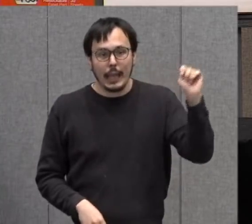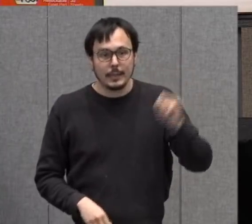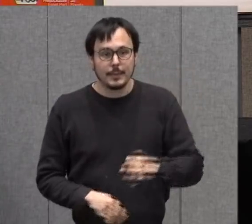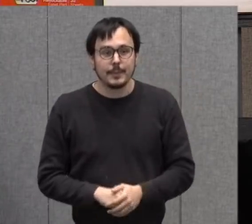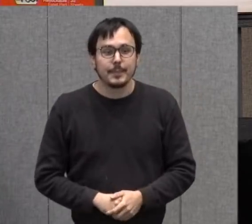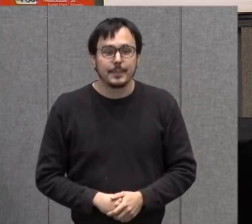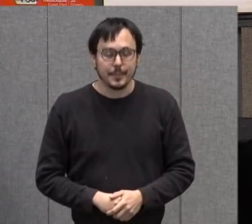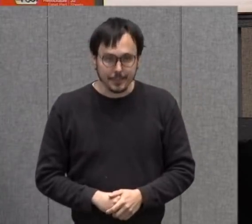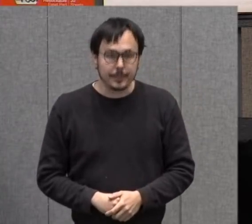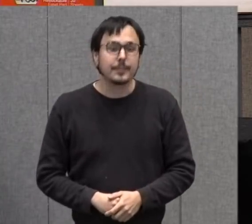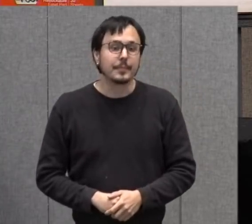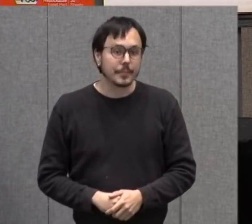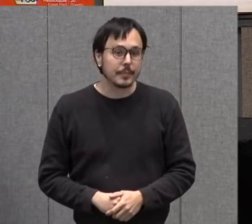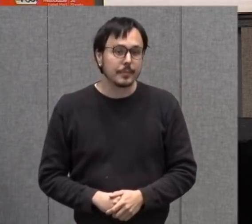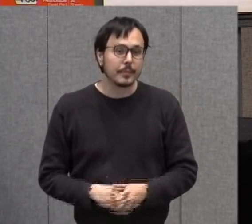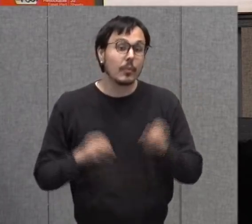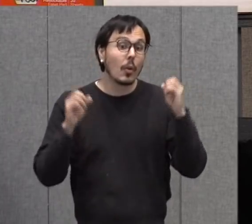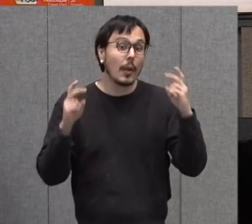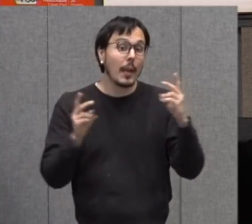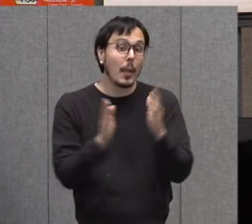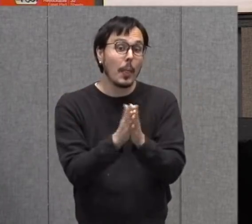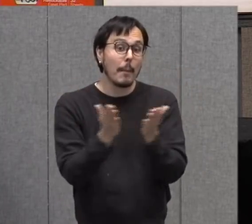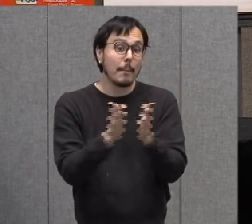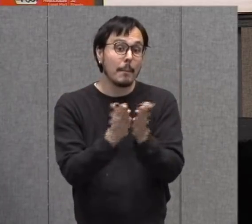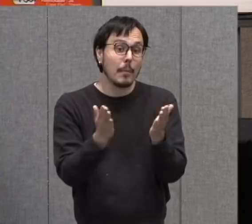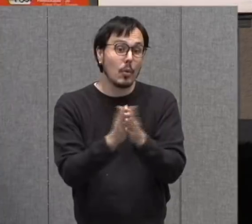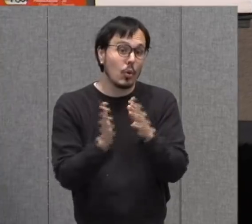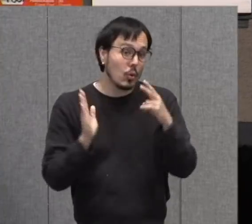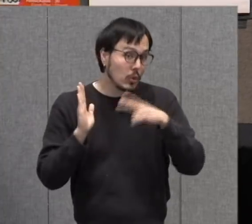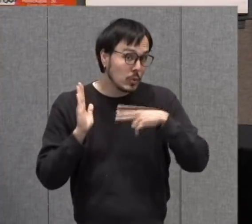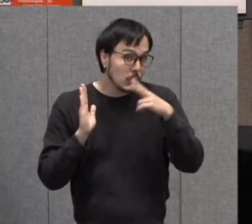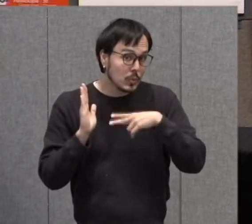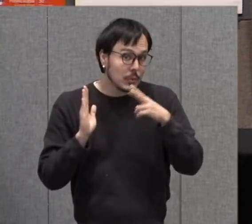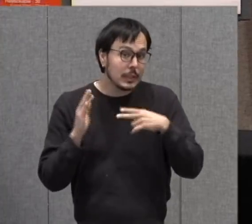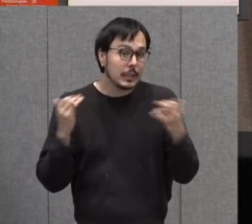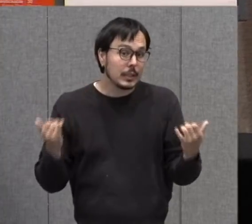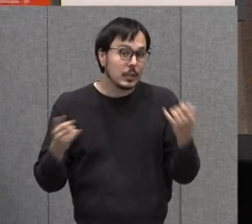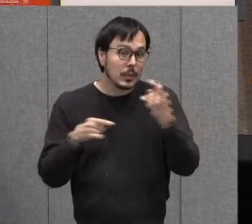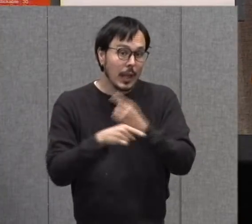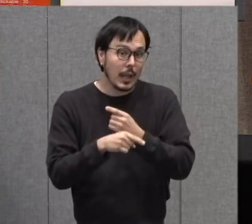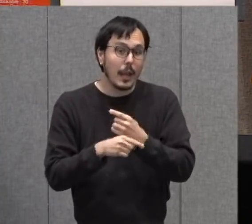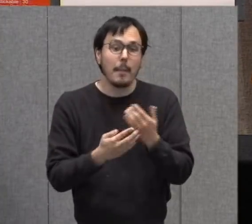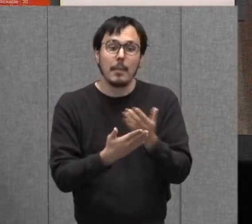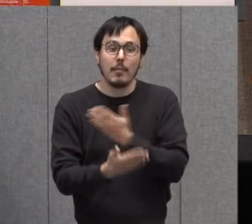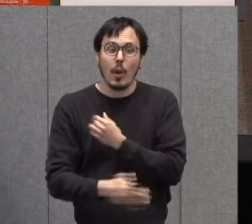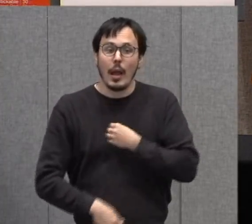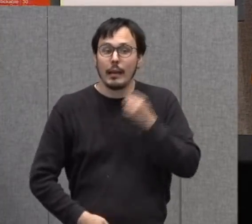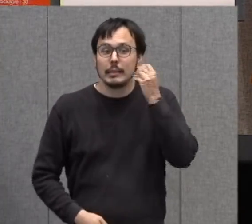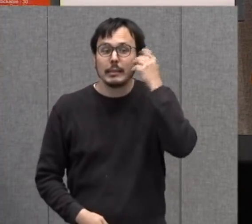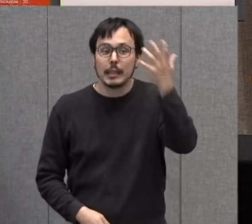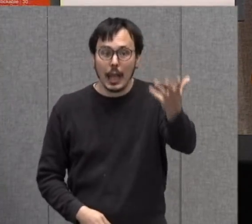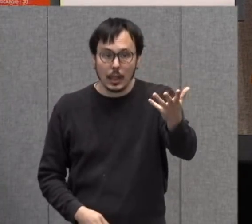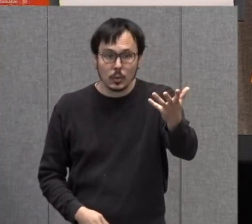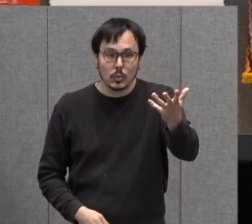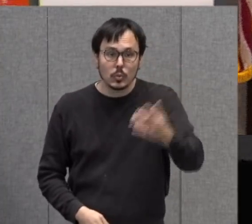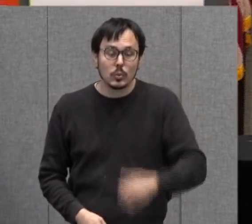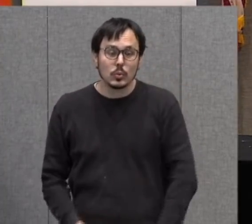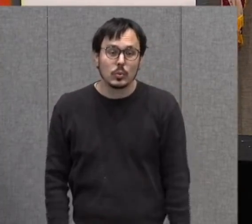Okay, the book that we're going to read today, before I tell you what it is, actually, I'm gonna take these down also.